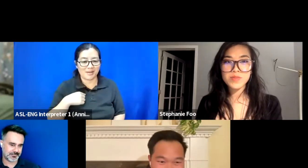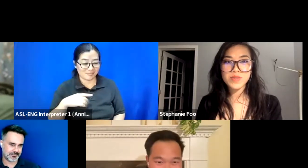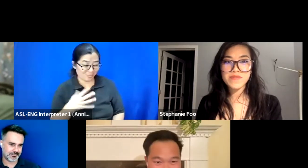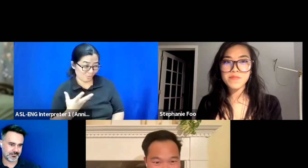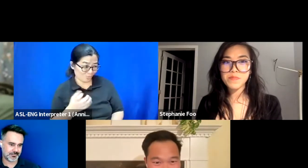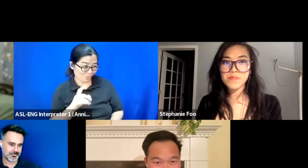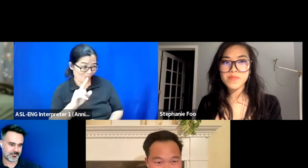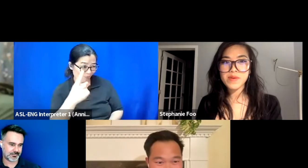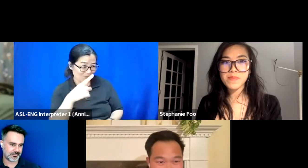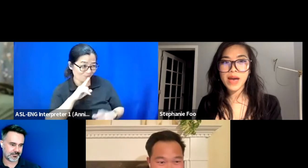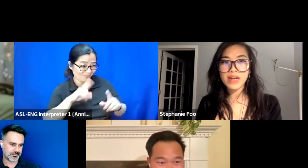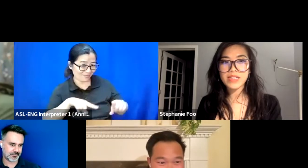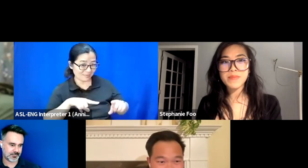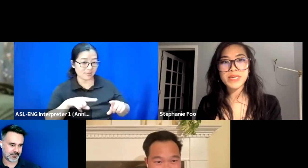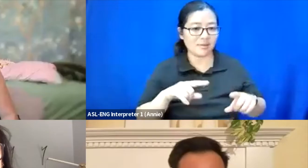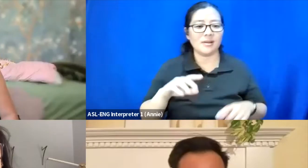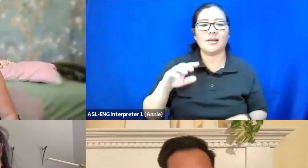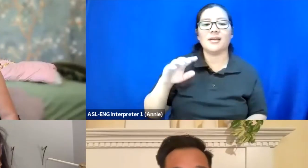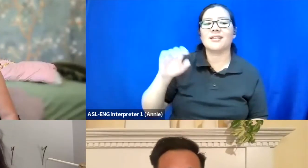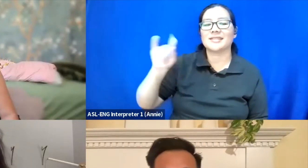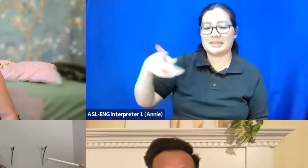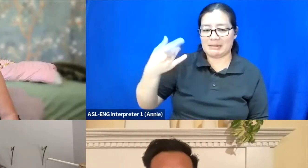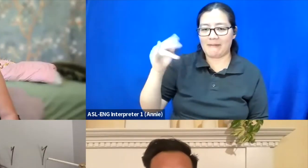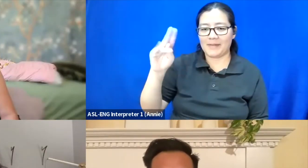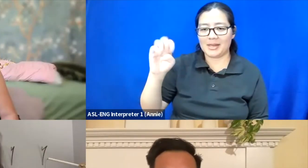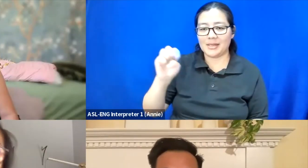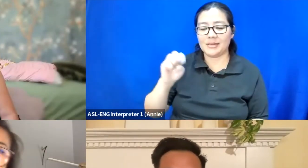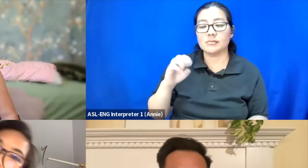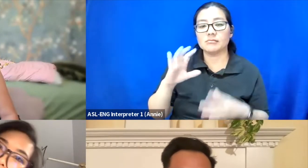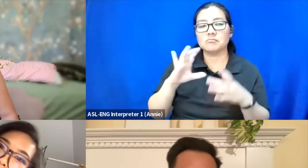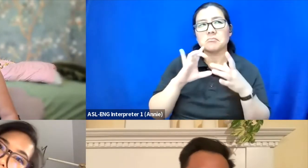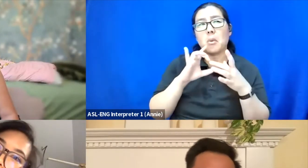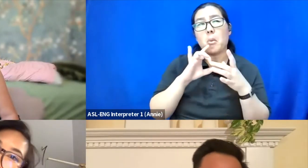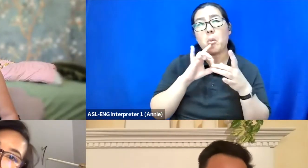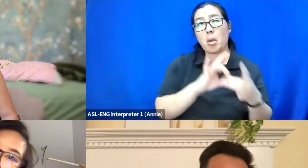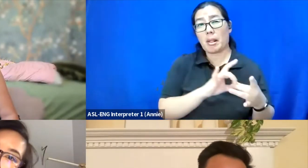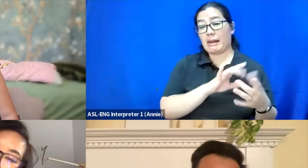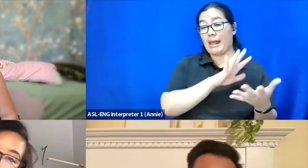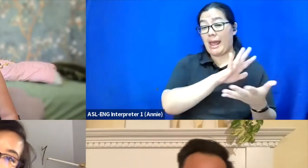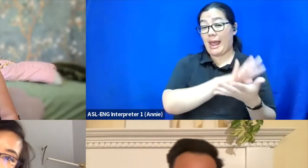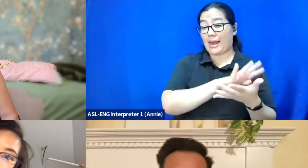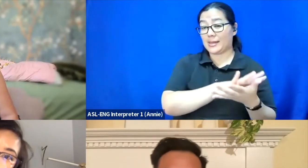We tell stories with the scenes. So it's all about, like -- it's not